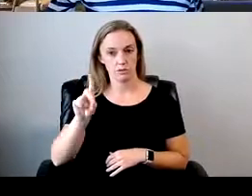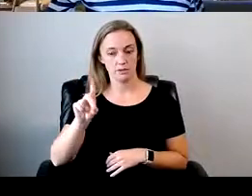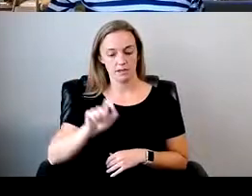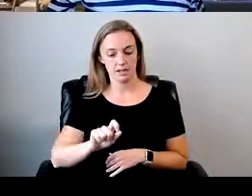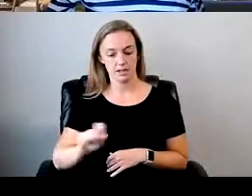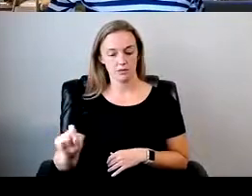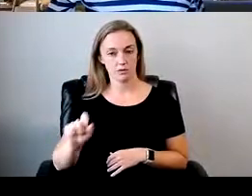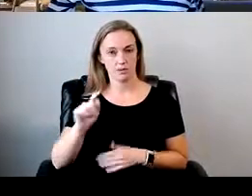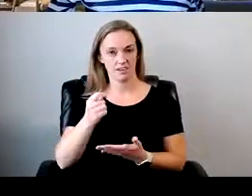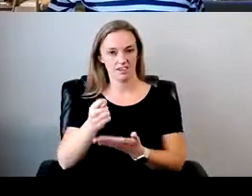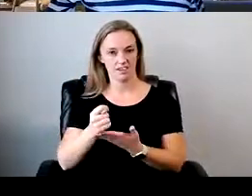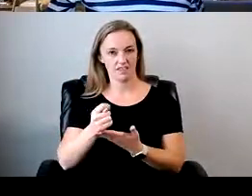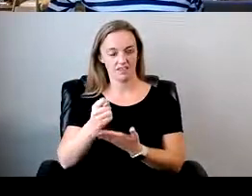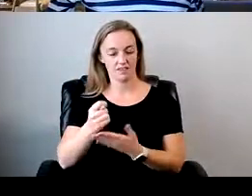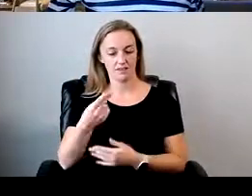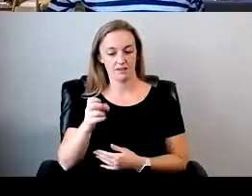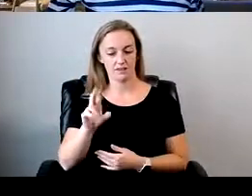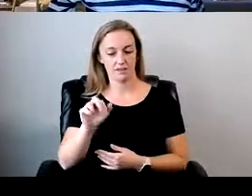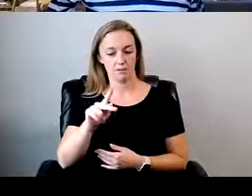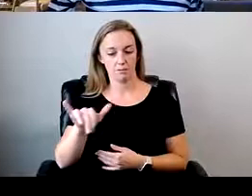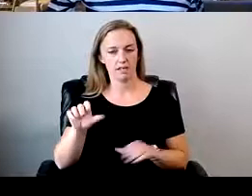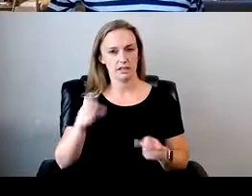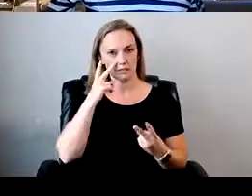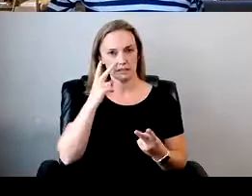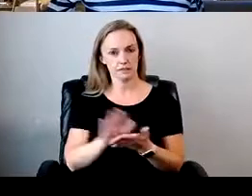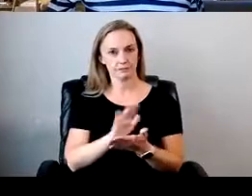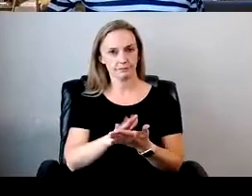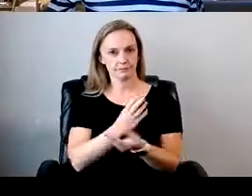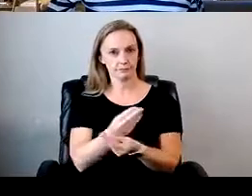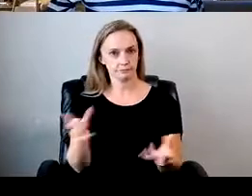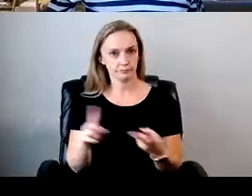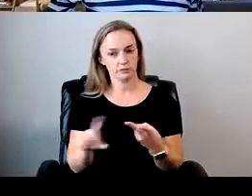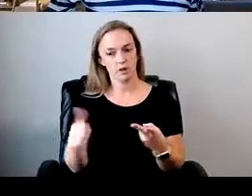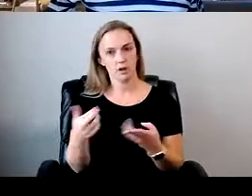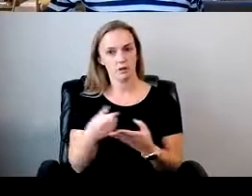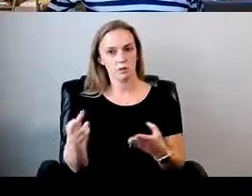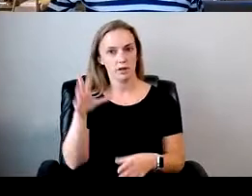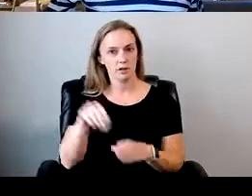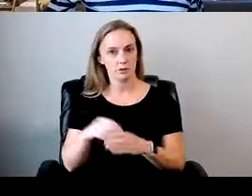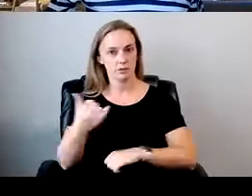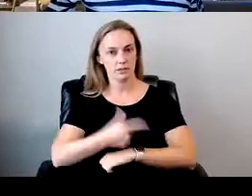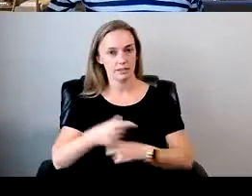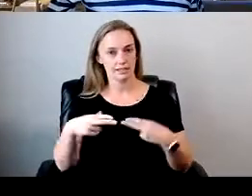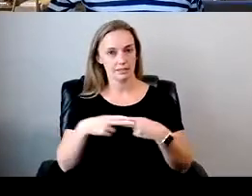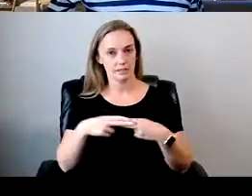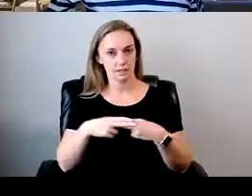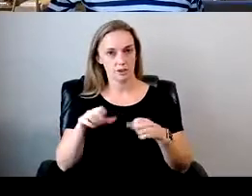you can access handouts. There are other resources including today's slides. And so you can go to this website